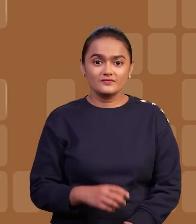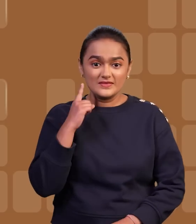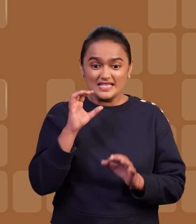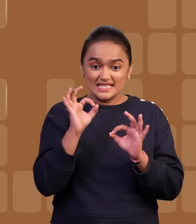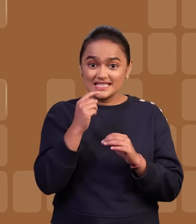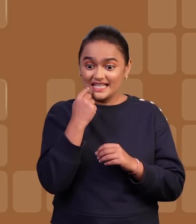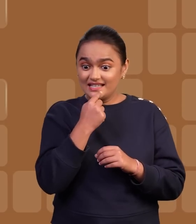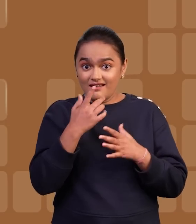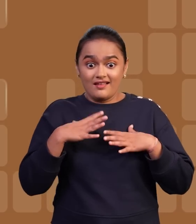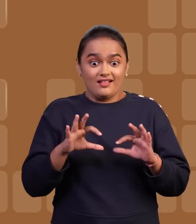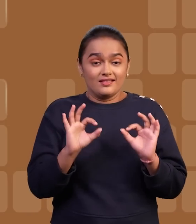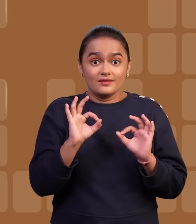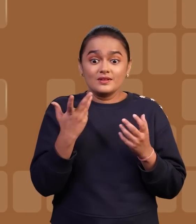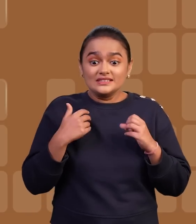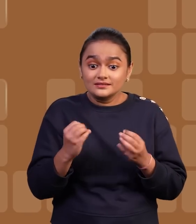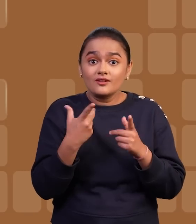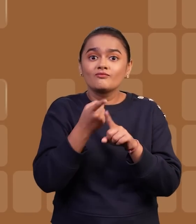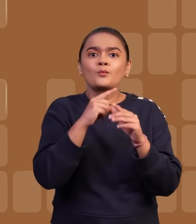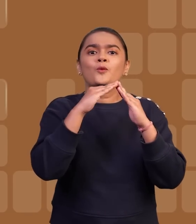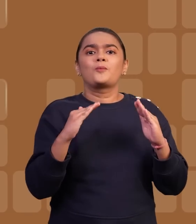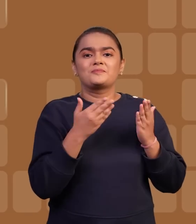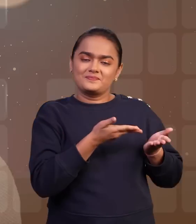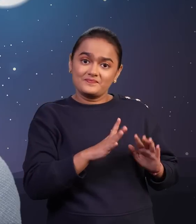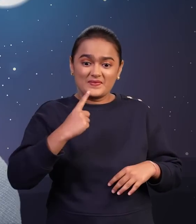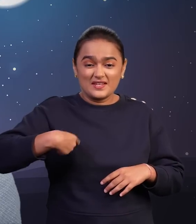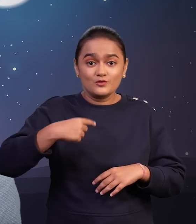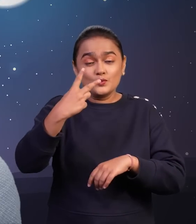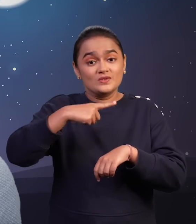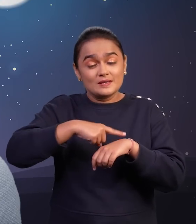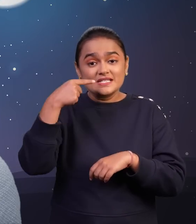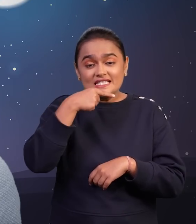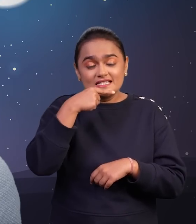Good dental health starts at home. Brush twice a day, every day.